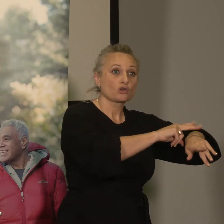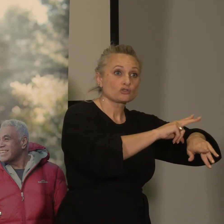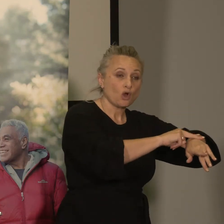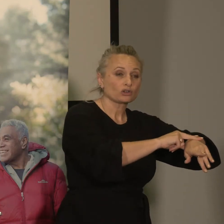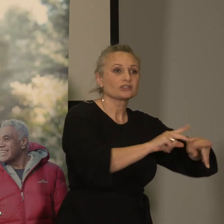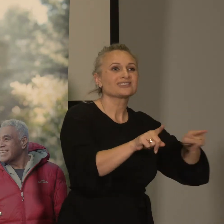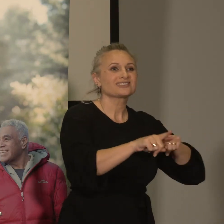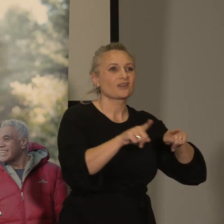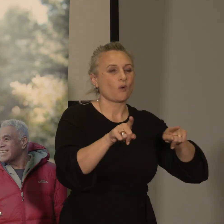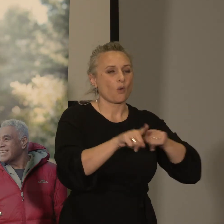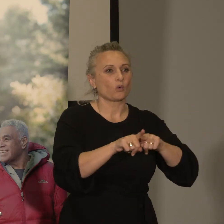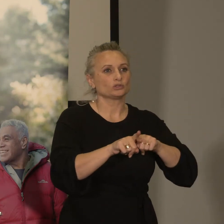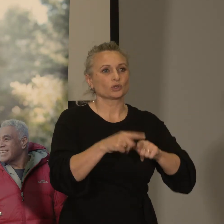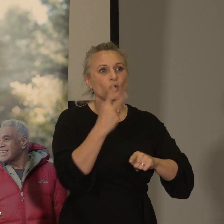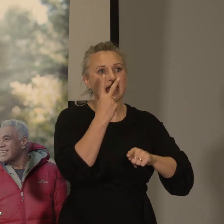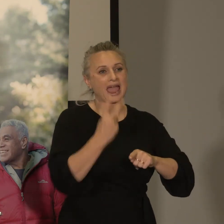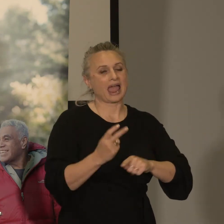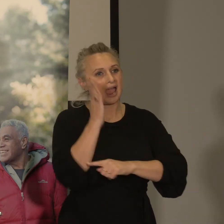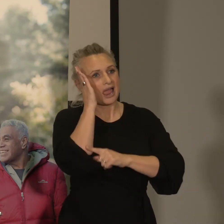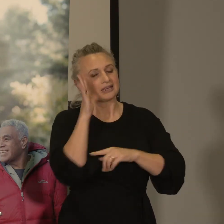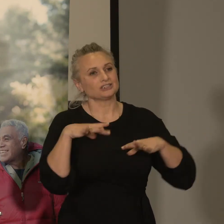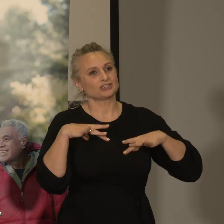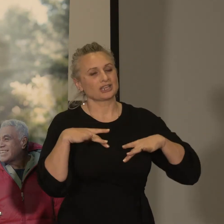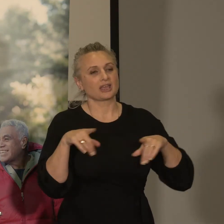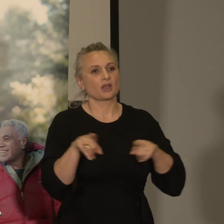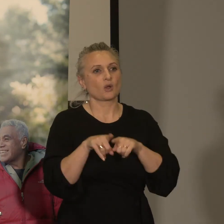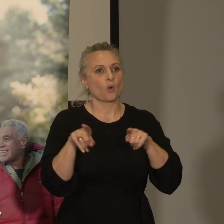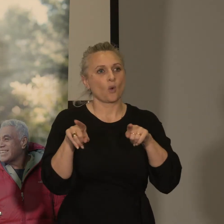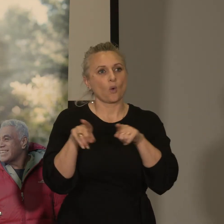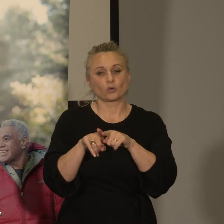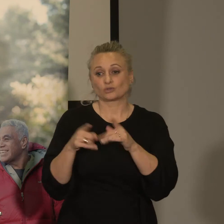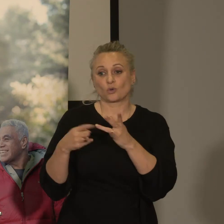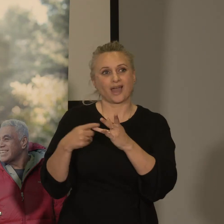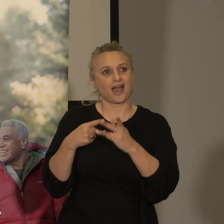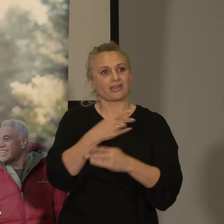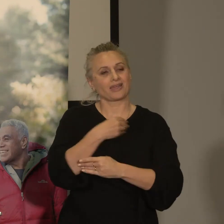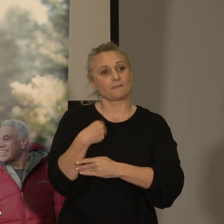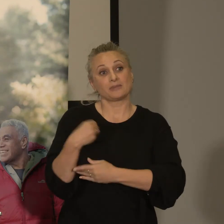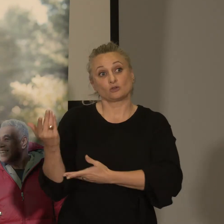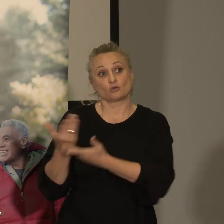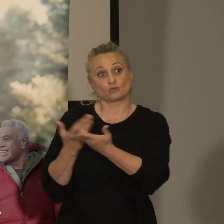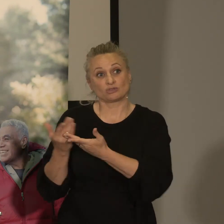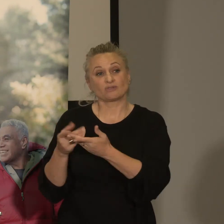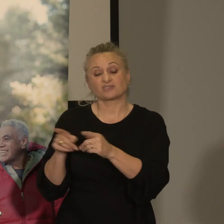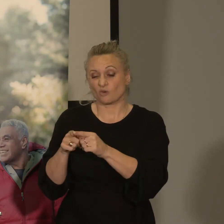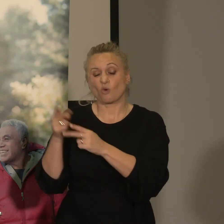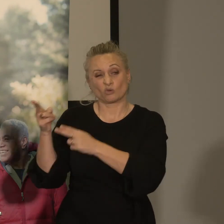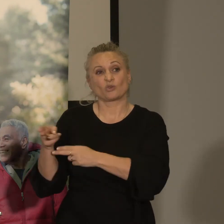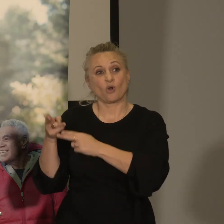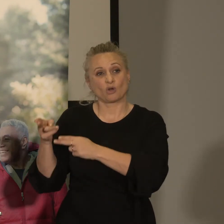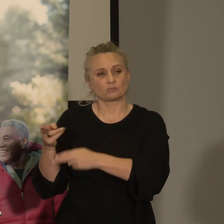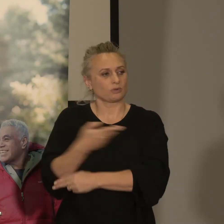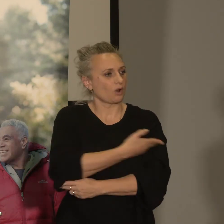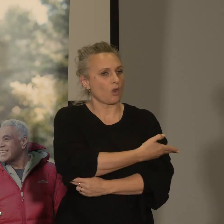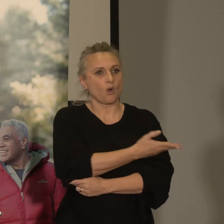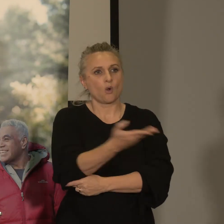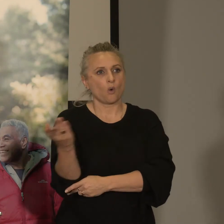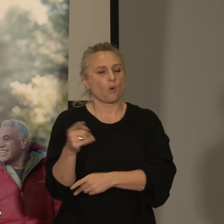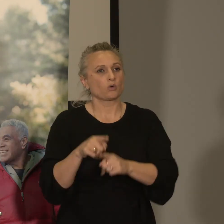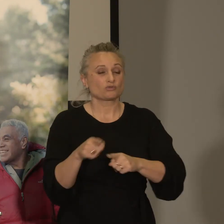the front line, to our partners in aged residential care, ambulance services in our communities, and hospitals all taking actions to ensure